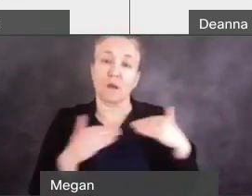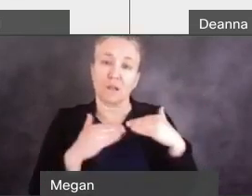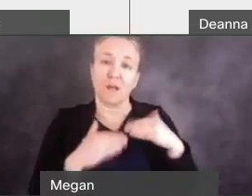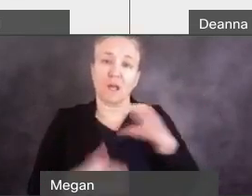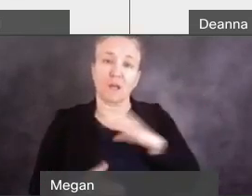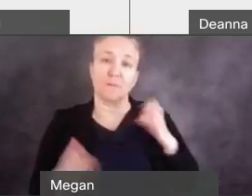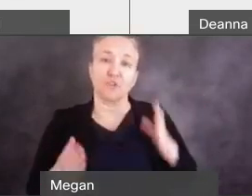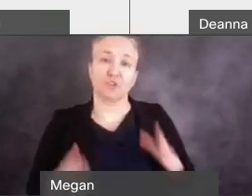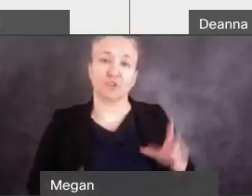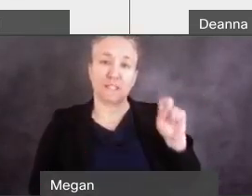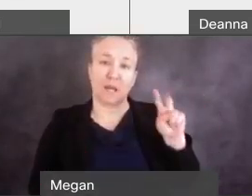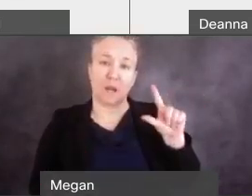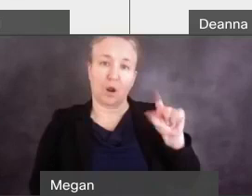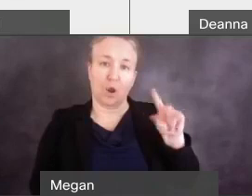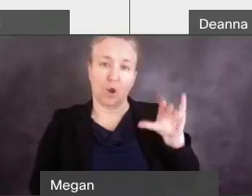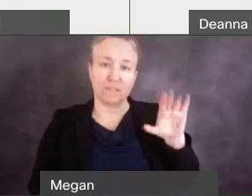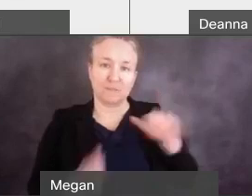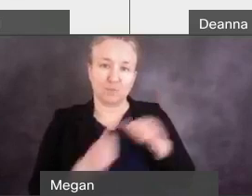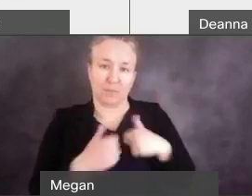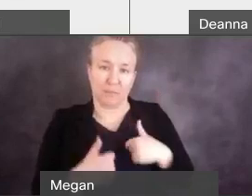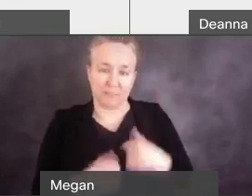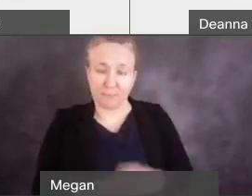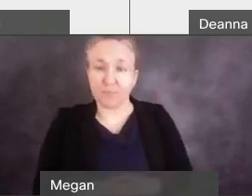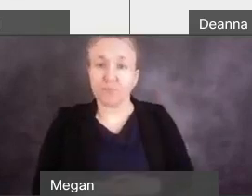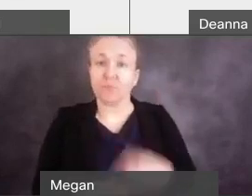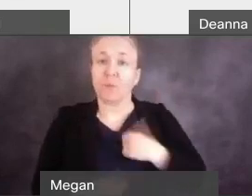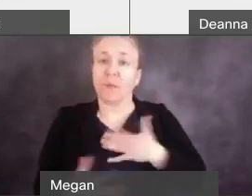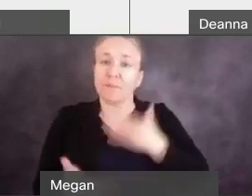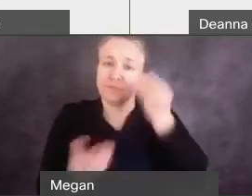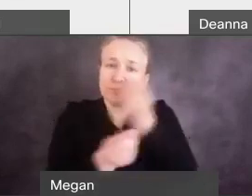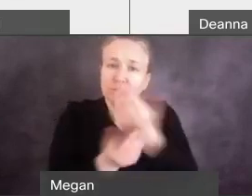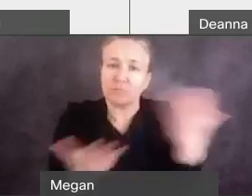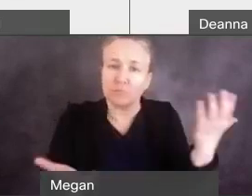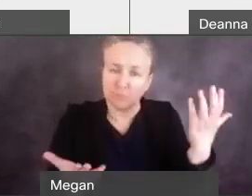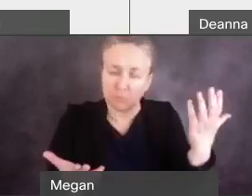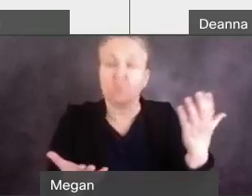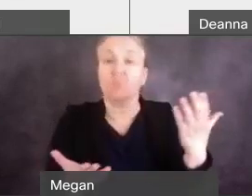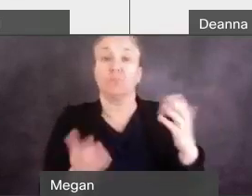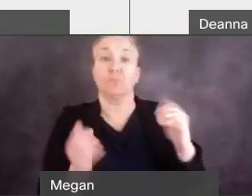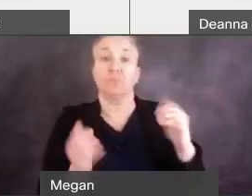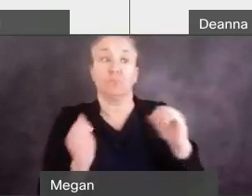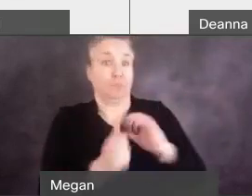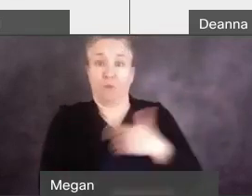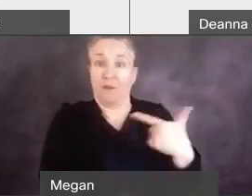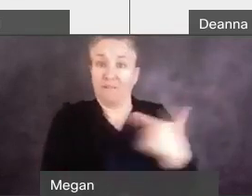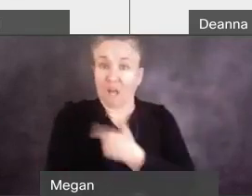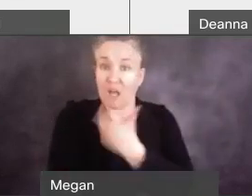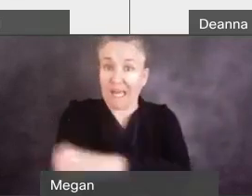Lawrence. I'm happy to report that we are back on track with our vaccine clinics after the very